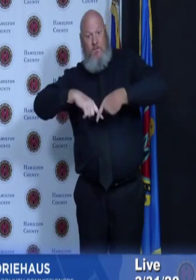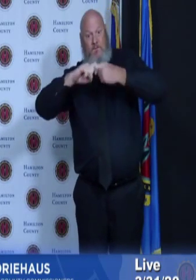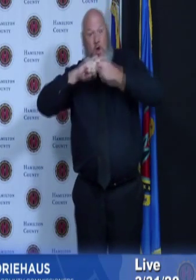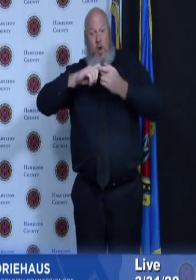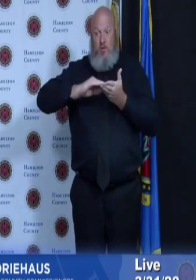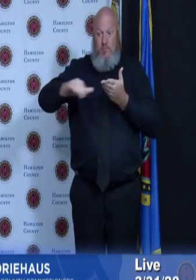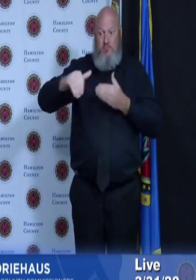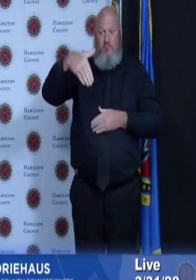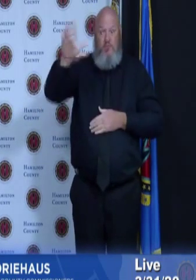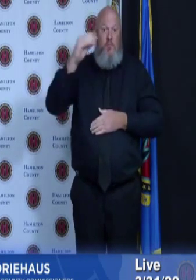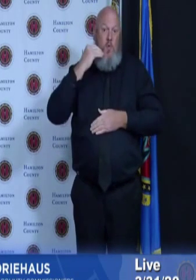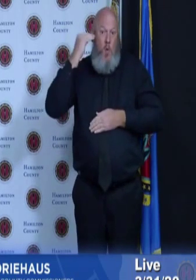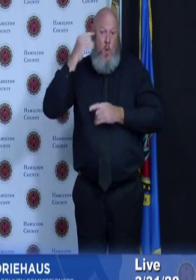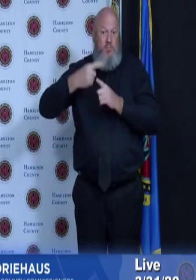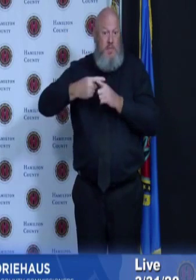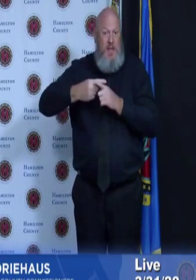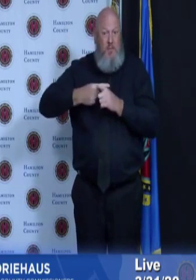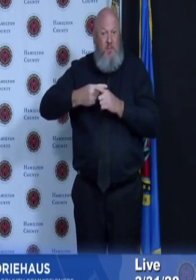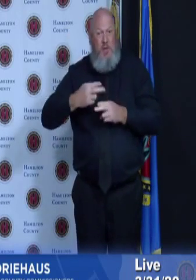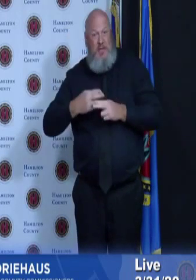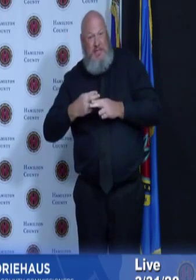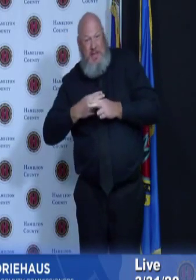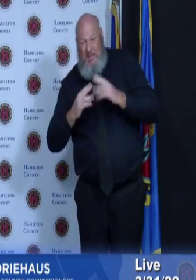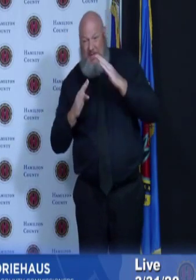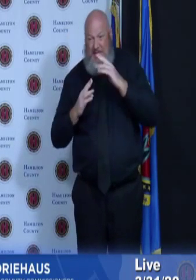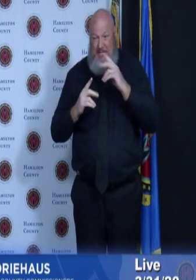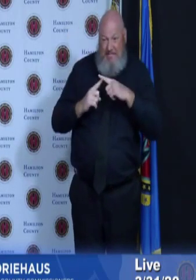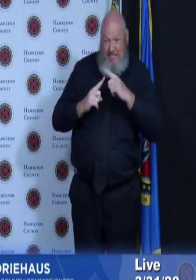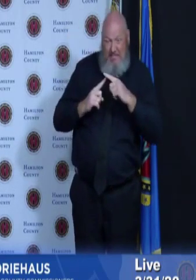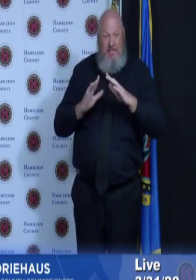will also be able to provide an overview of what he's been doing the last couple